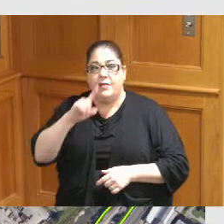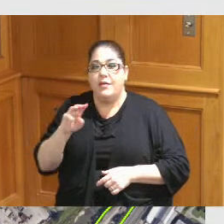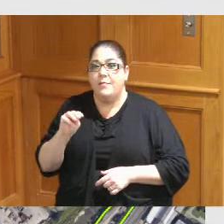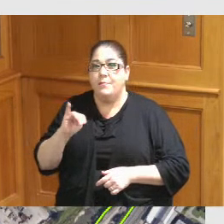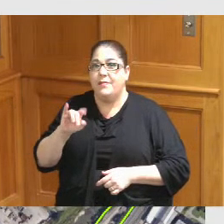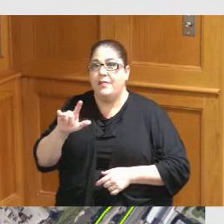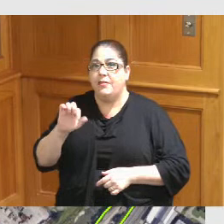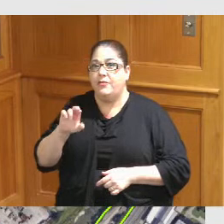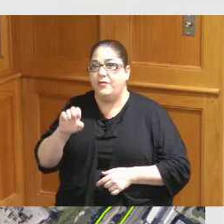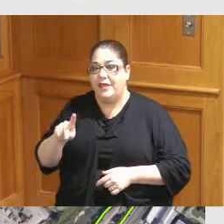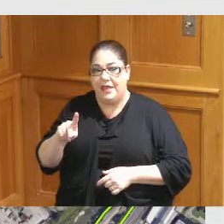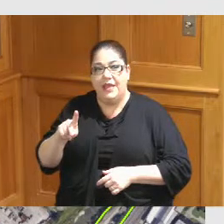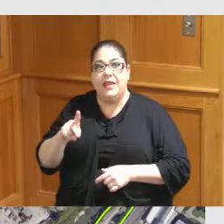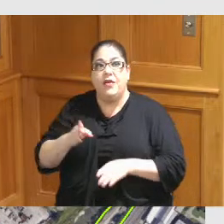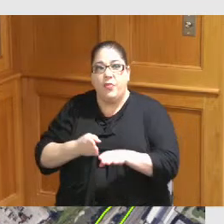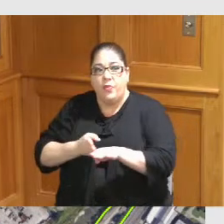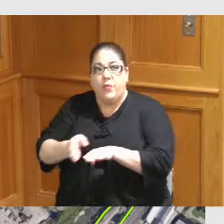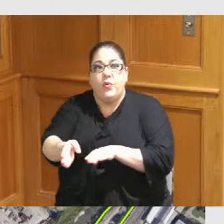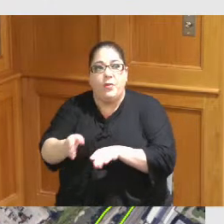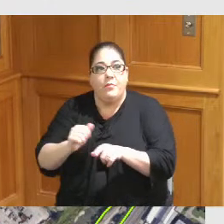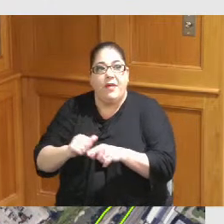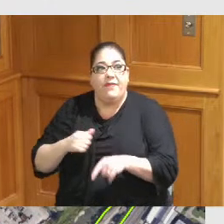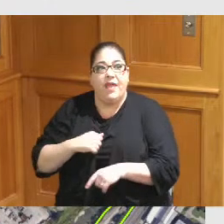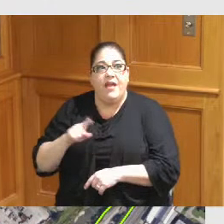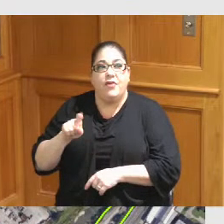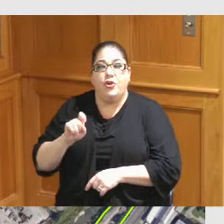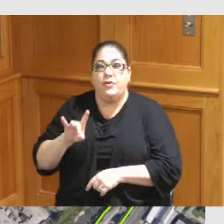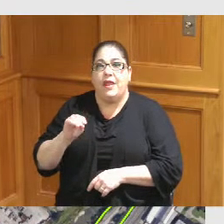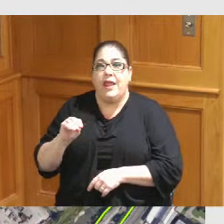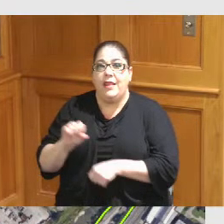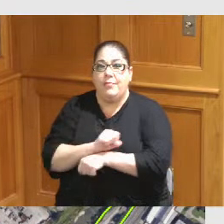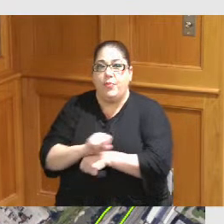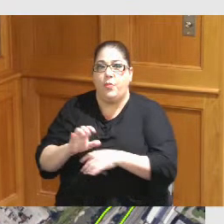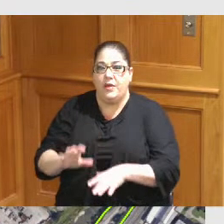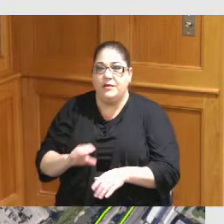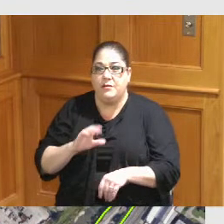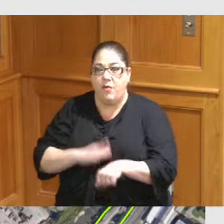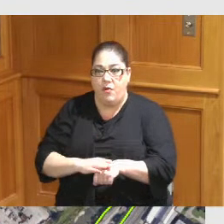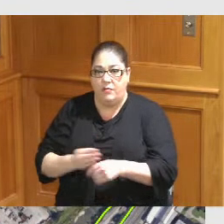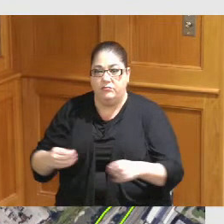their site but they have a campus with 180 employees if you see on the Enterprise line it